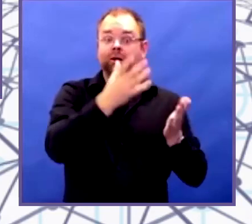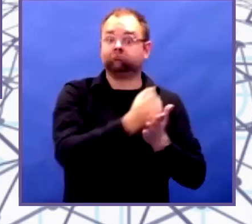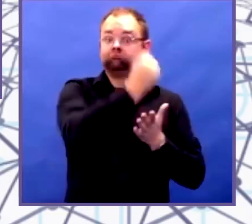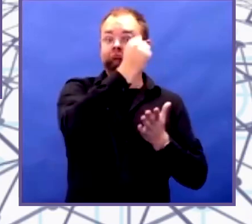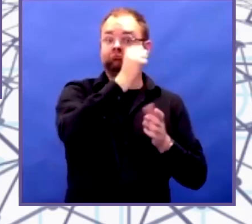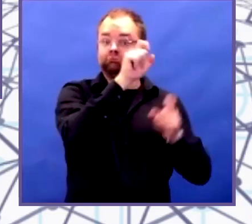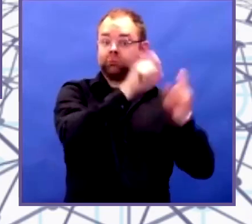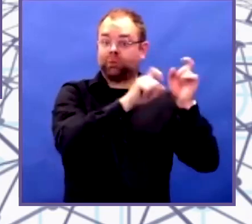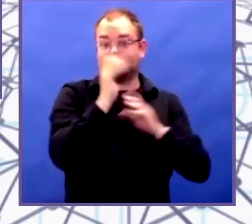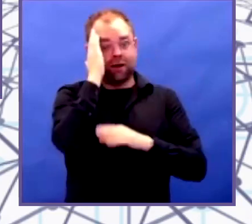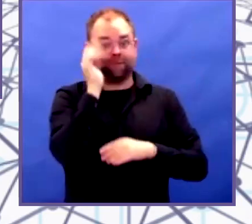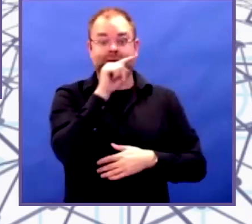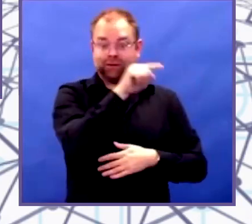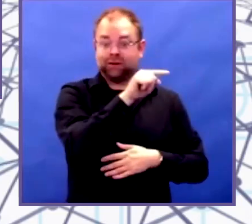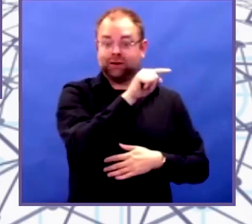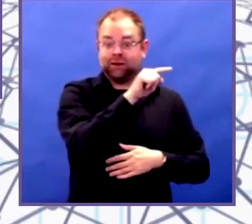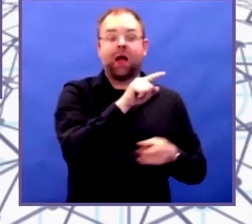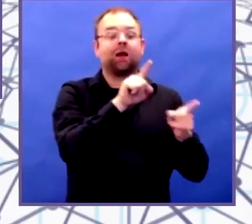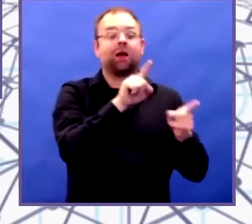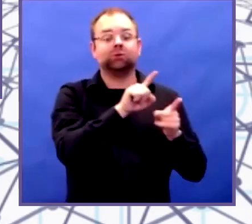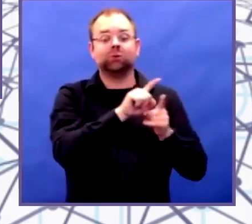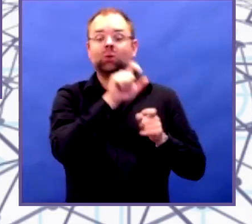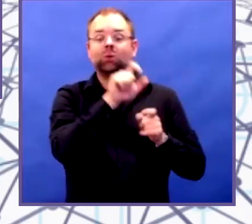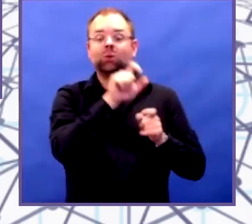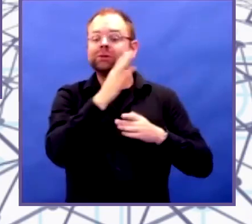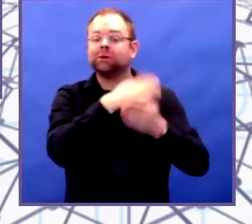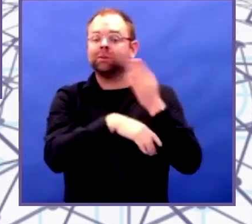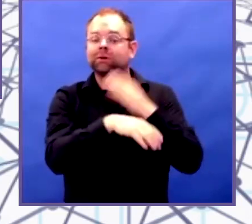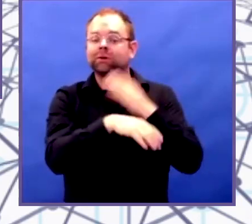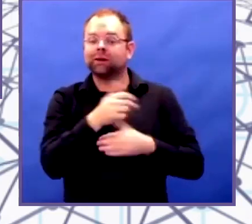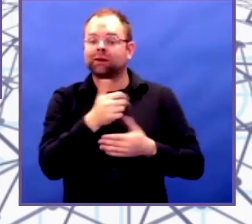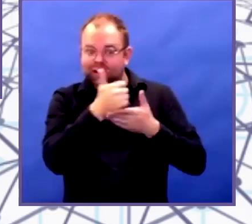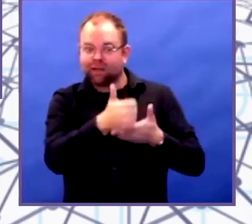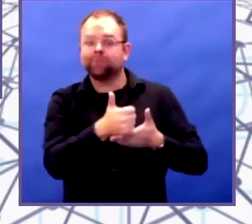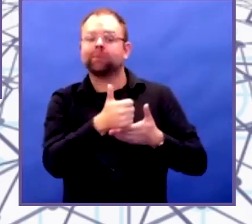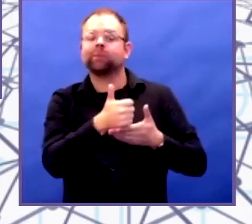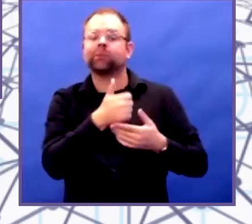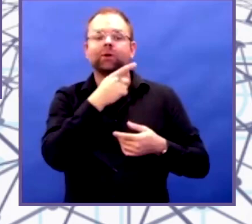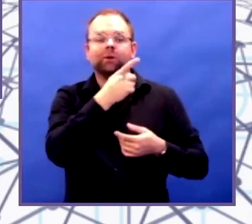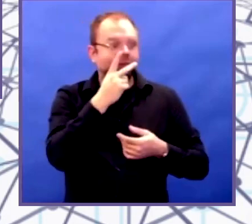but also involve and include people with disabilities for them to have access to these opportunities